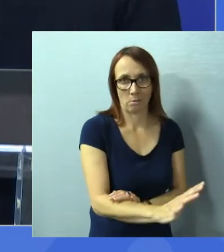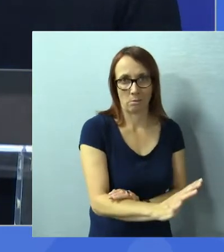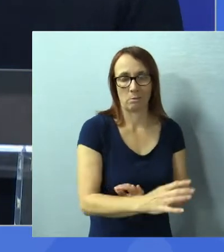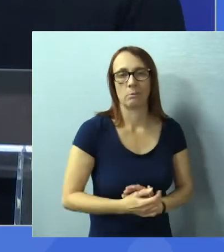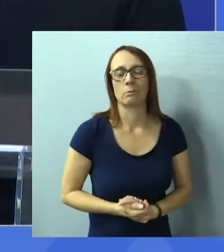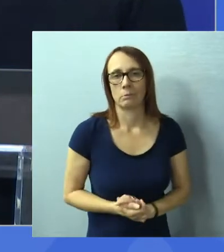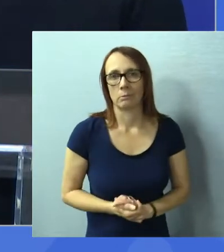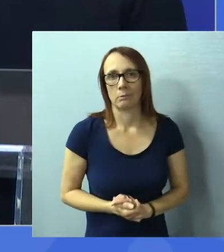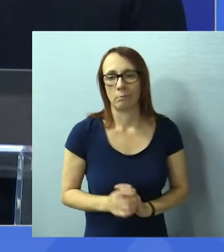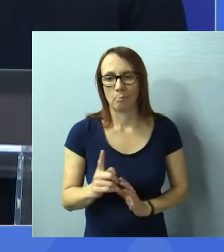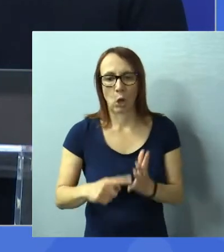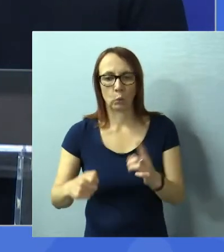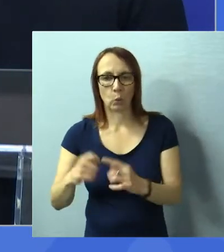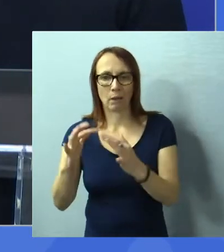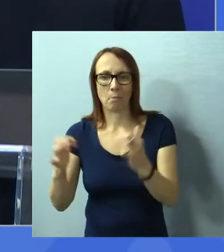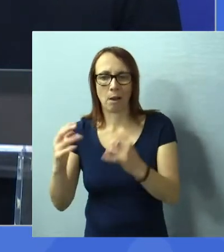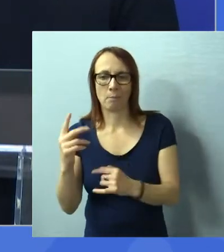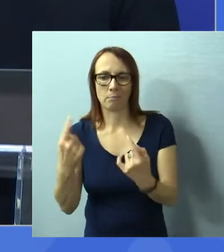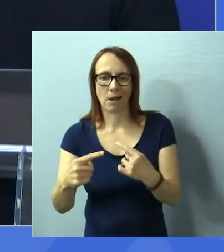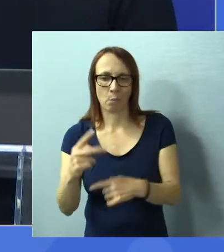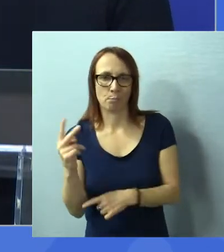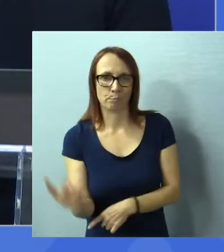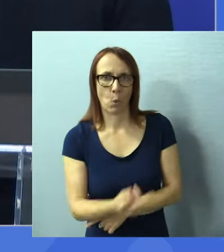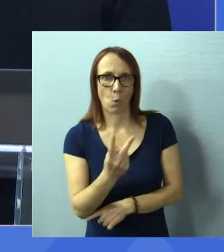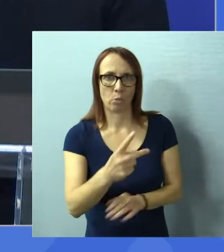Scotland and devolved areas although the Scottish Parliament will take the lead